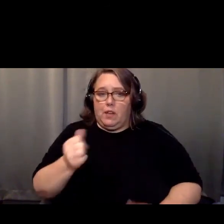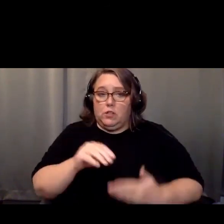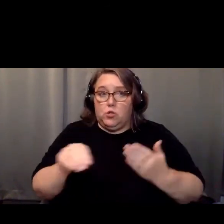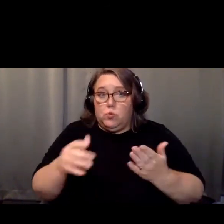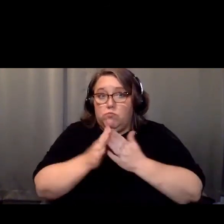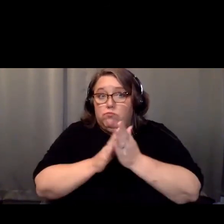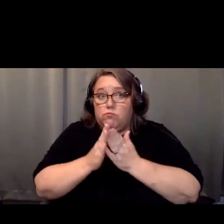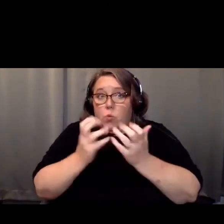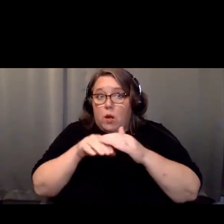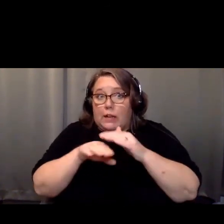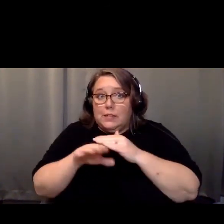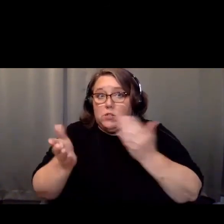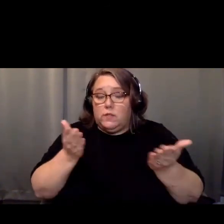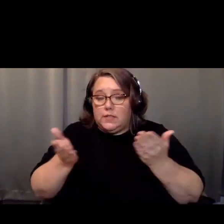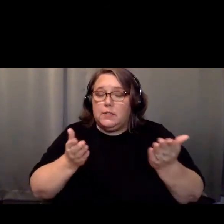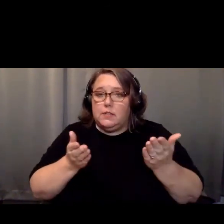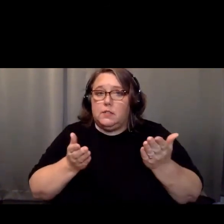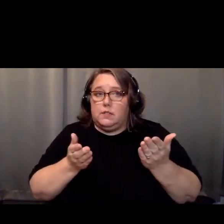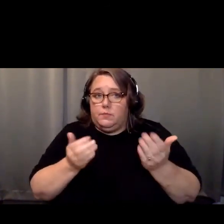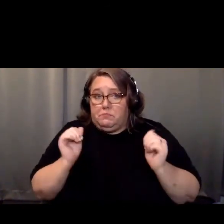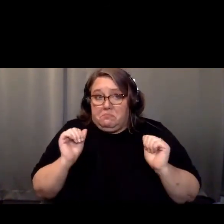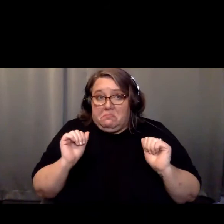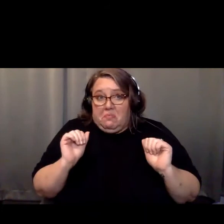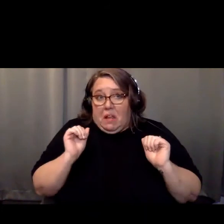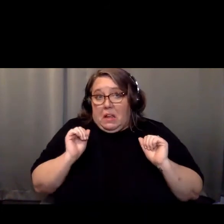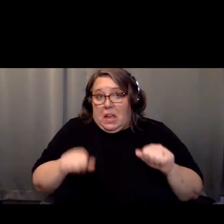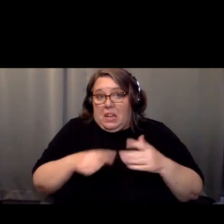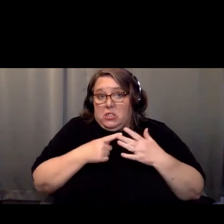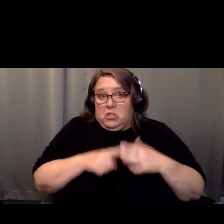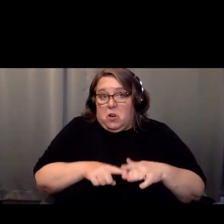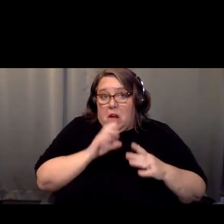in accessing those services, it can be done as early as 14 years of age.